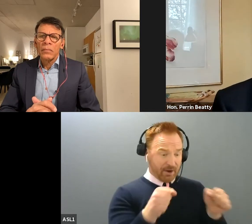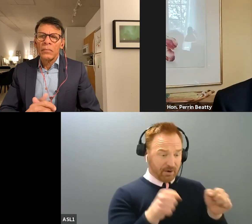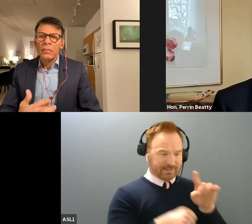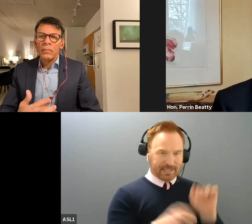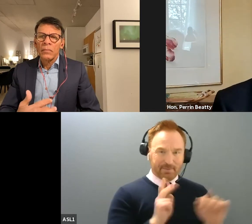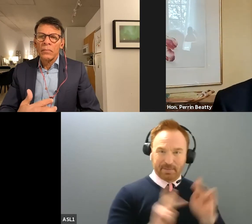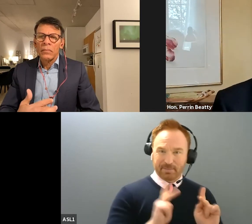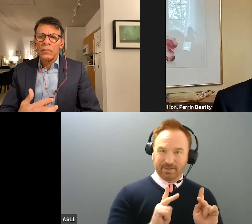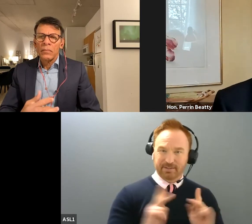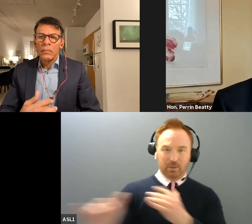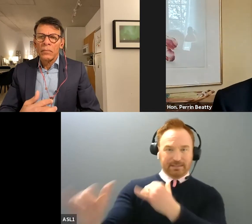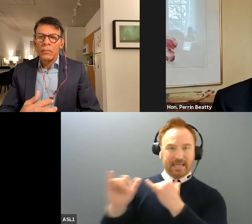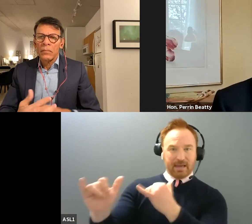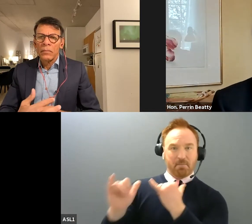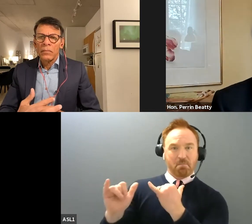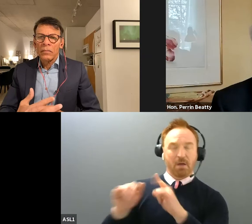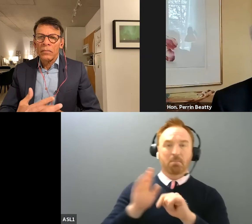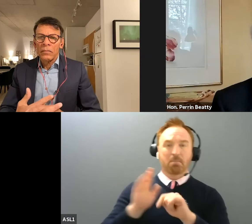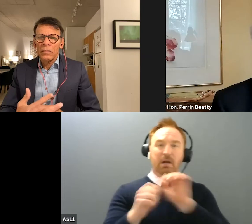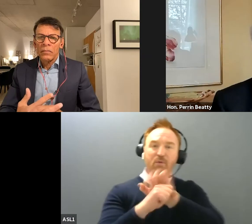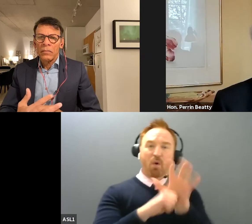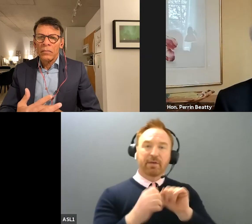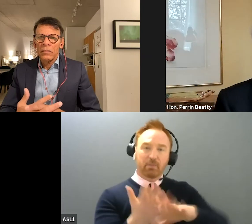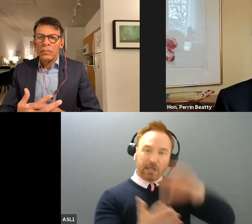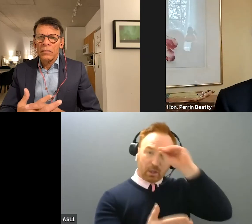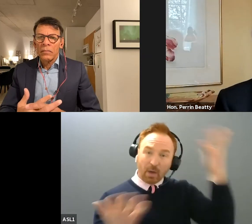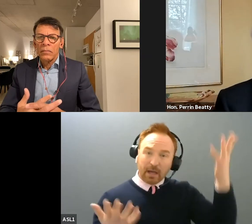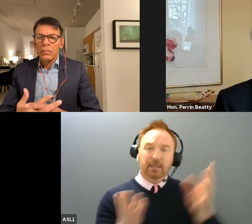that we've learned about during COVID, it's the need to be flexible and to look at new ways of